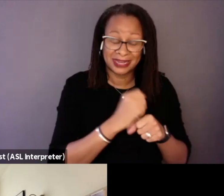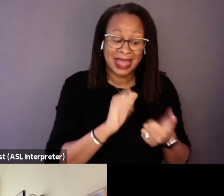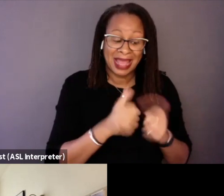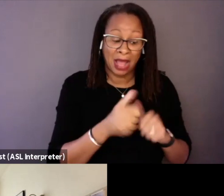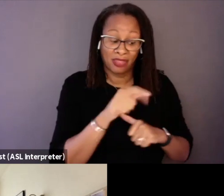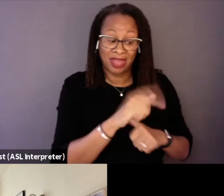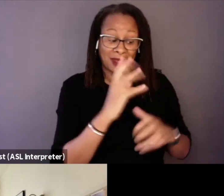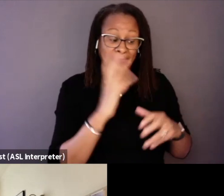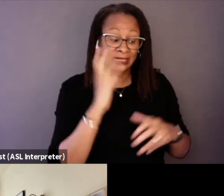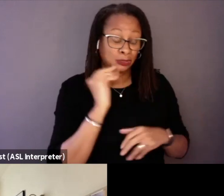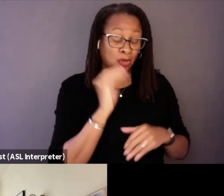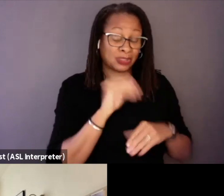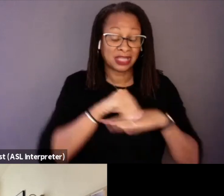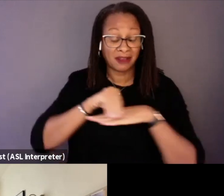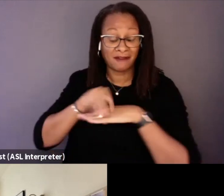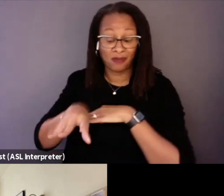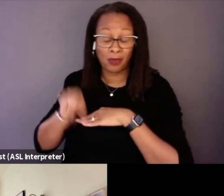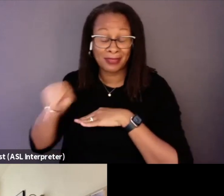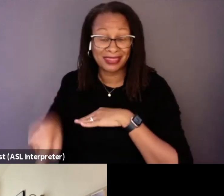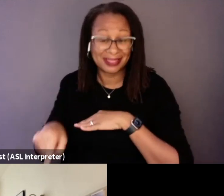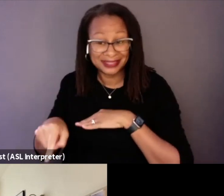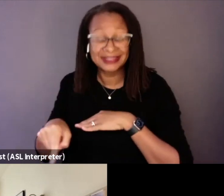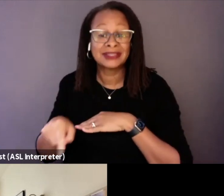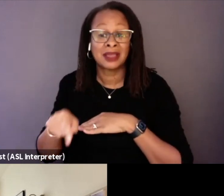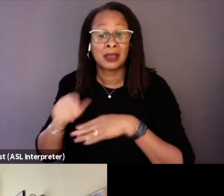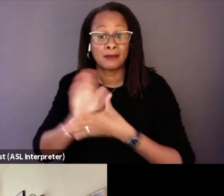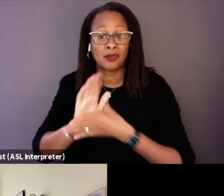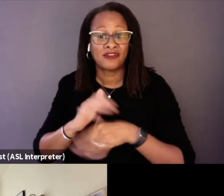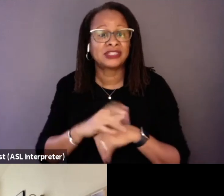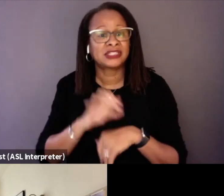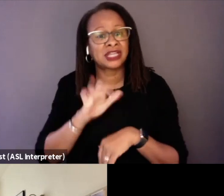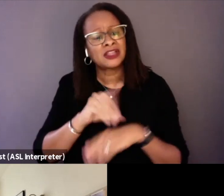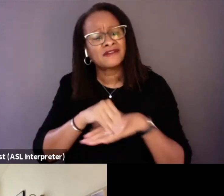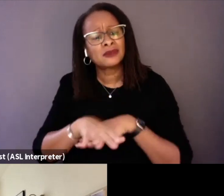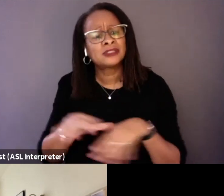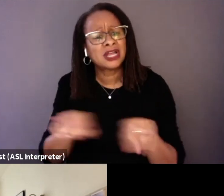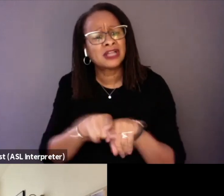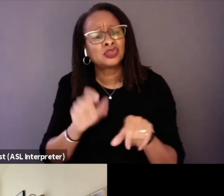and some of the influences in terms of your work as a cinematographer and the black and white...